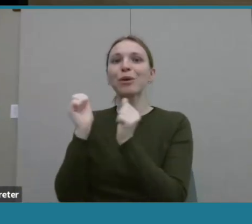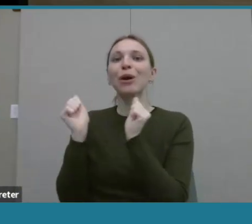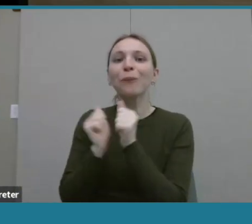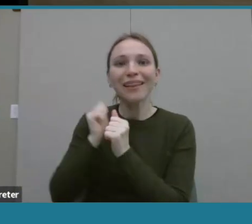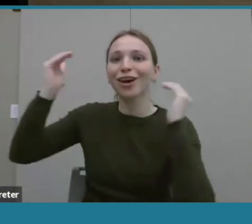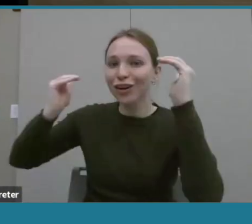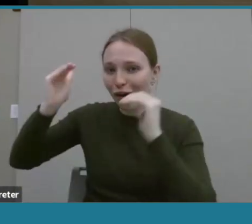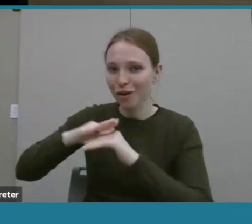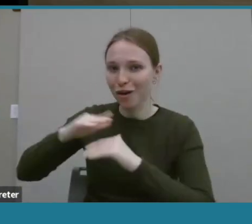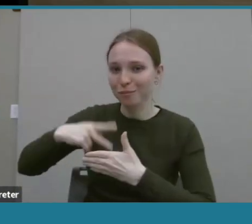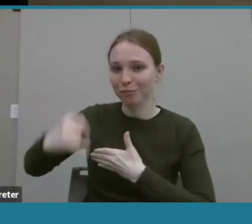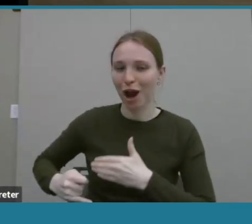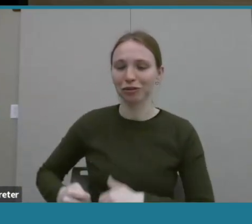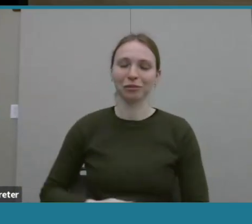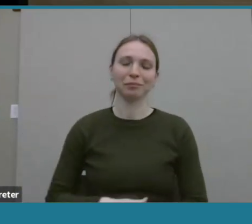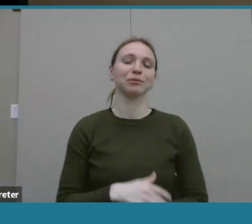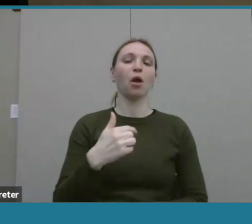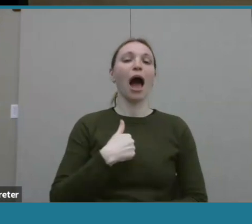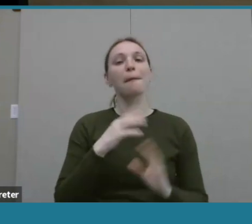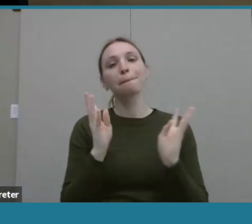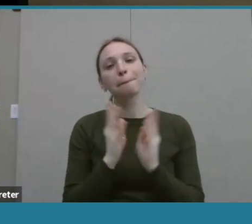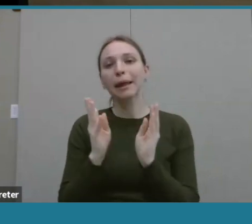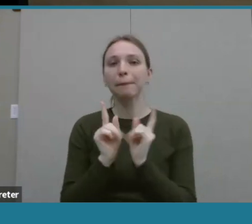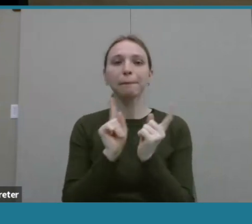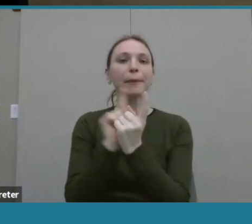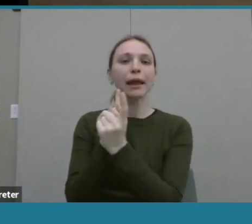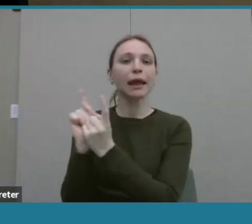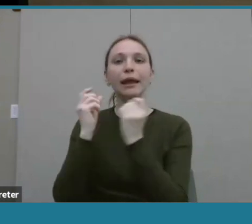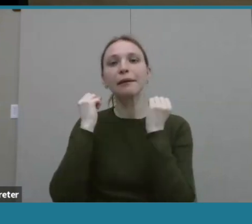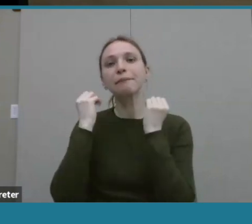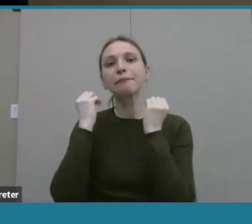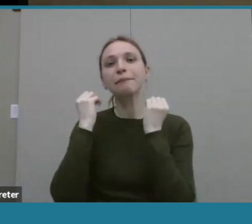So meeting different people and learning everyone's roles was a bit overwhelming,